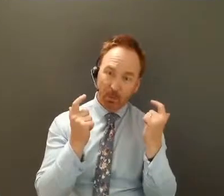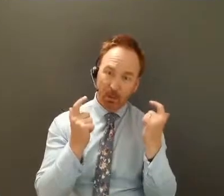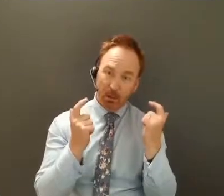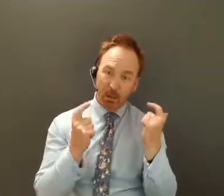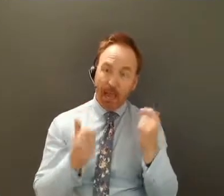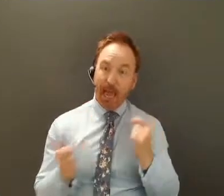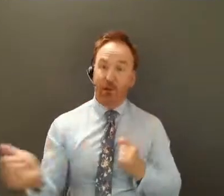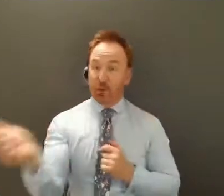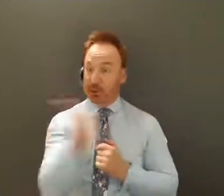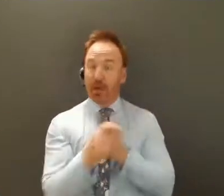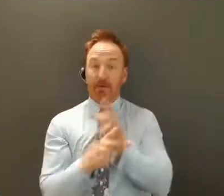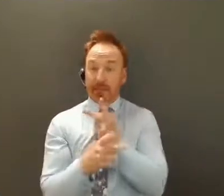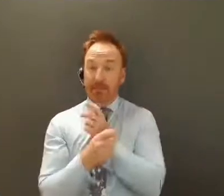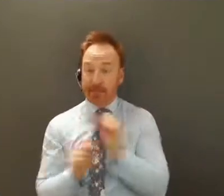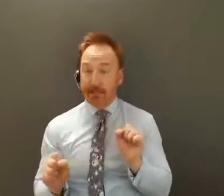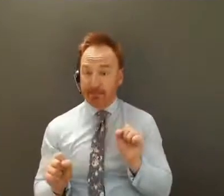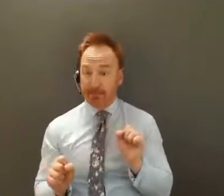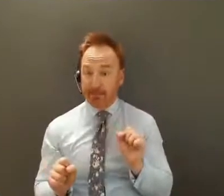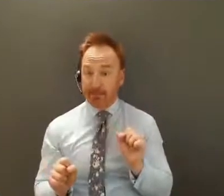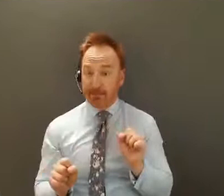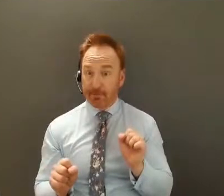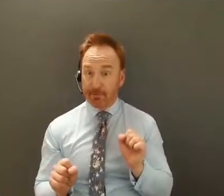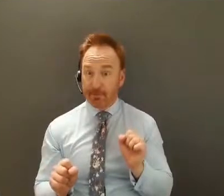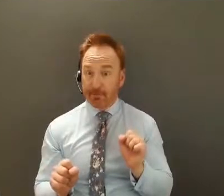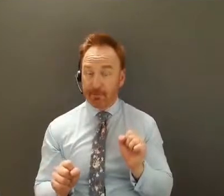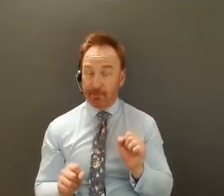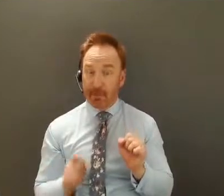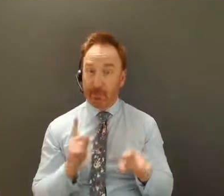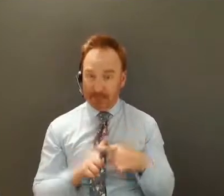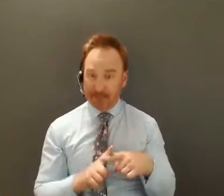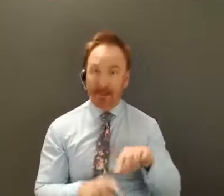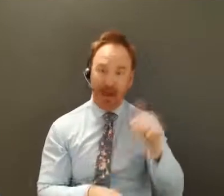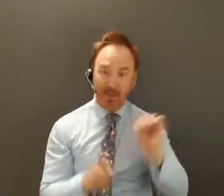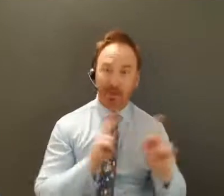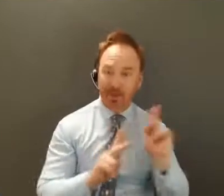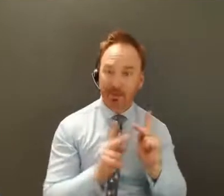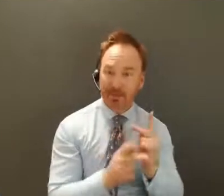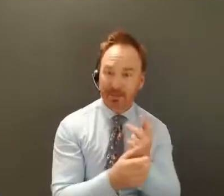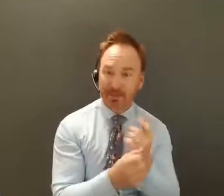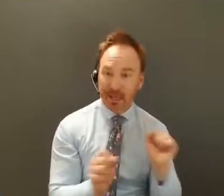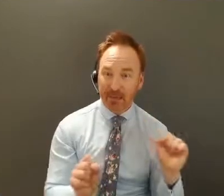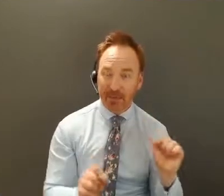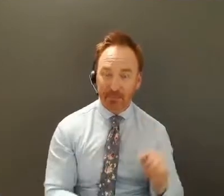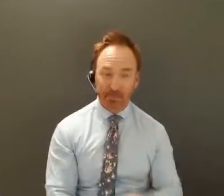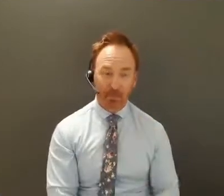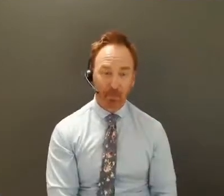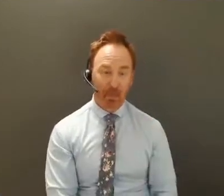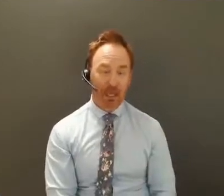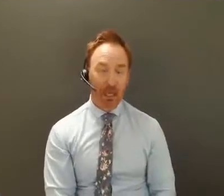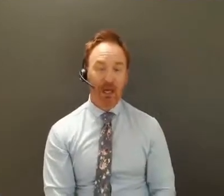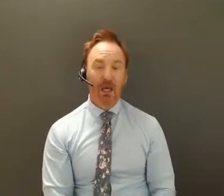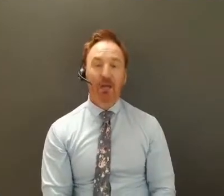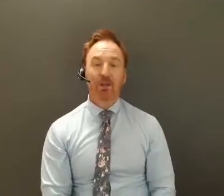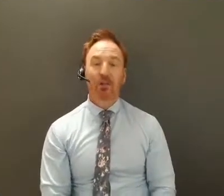with or share any space with? One key lesson from this